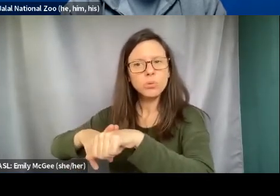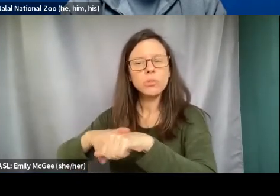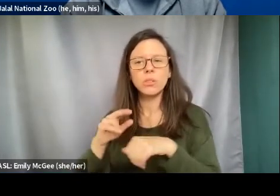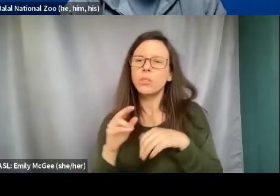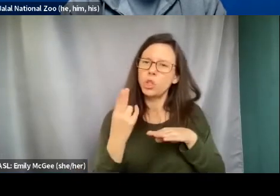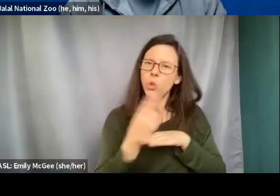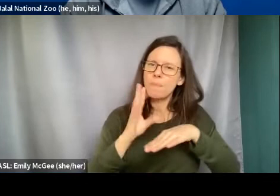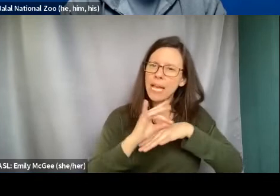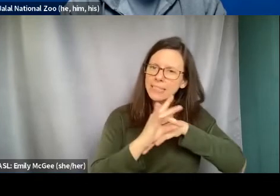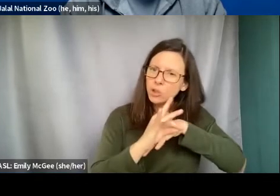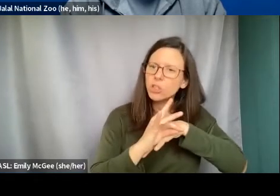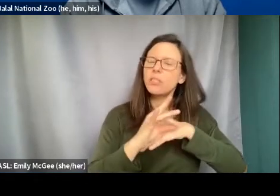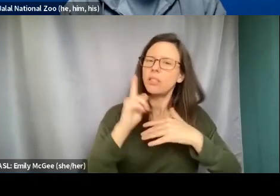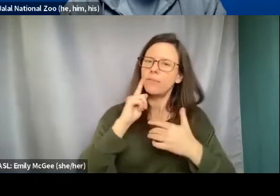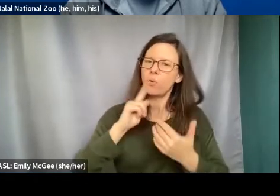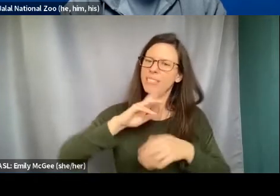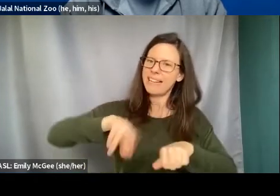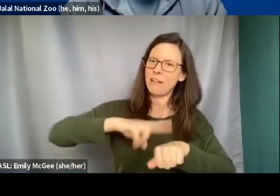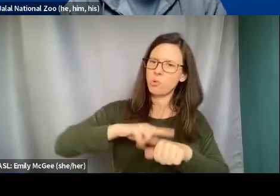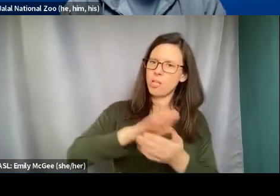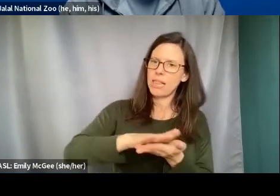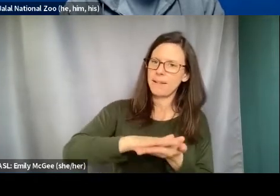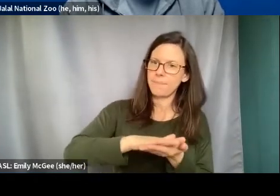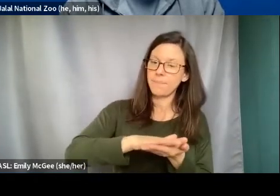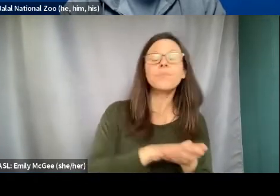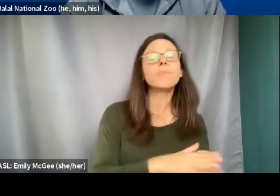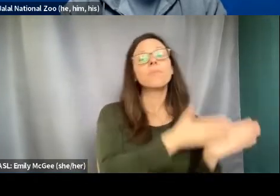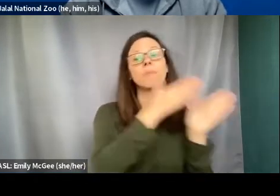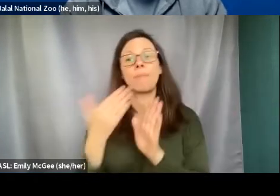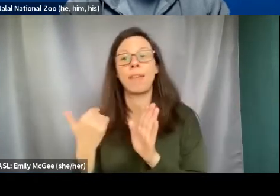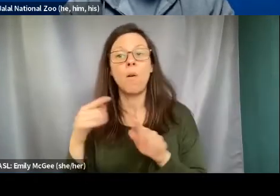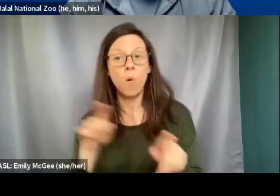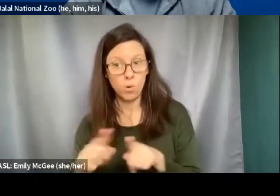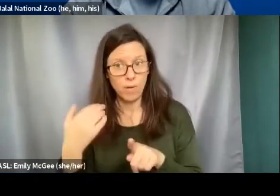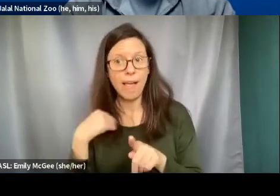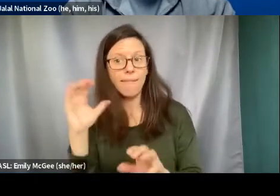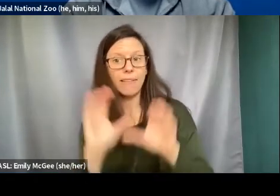zoo which is what we're talking about now where we are cleaning the water of bacteria and in this